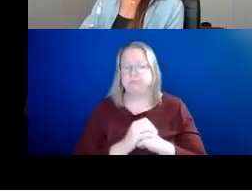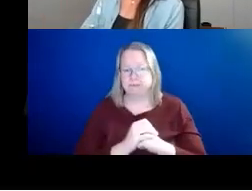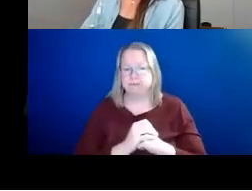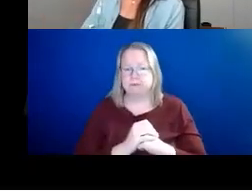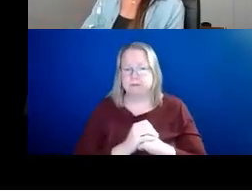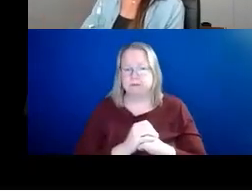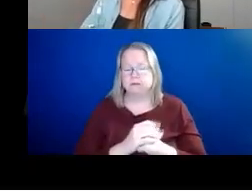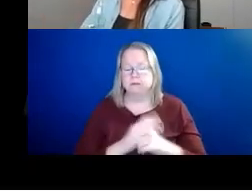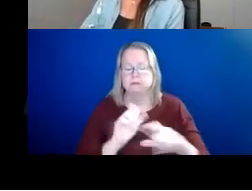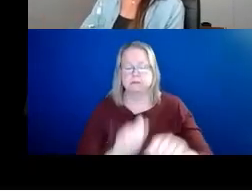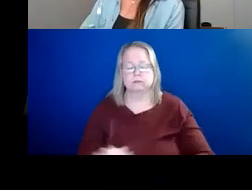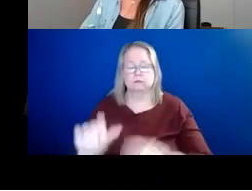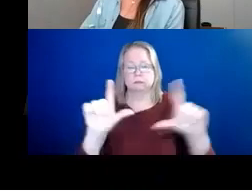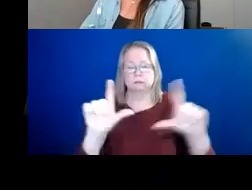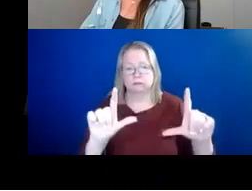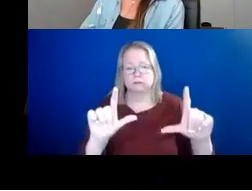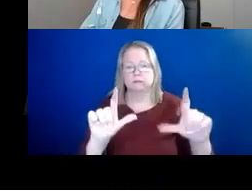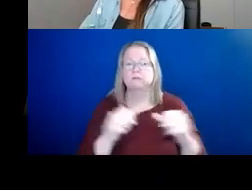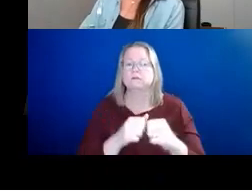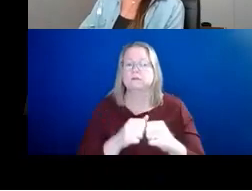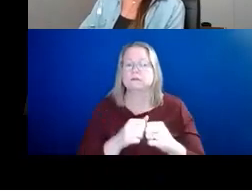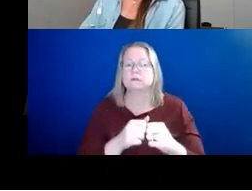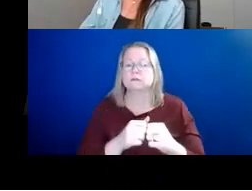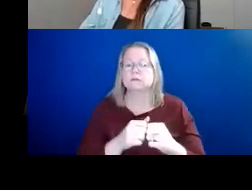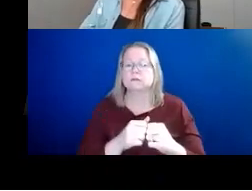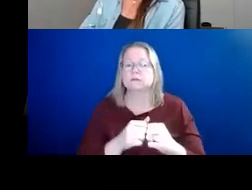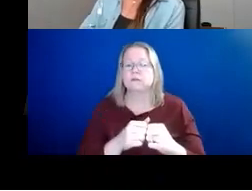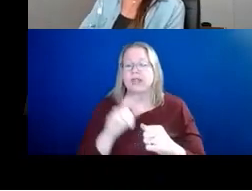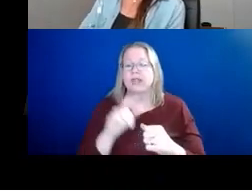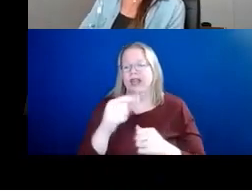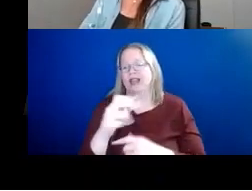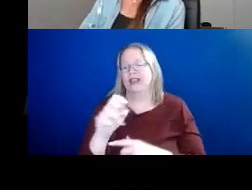12:21:01 you are going to land on is the landing page. It's going